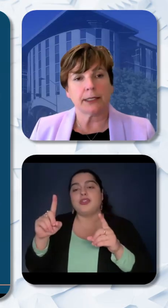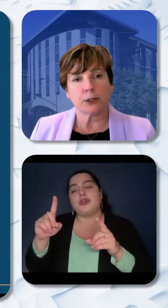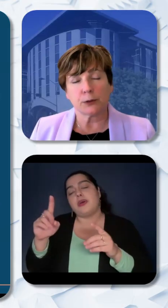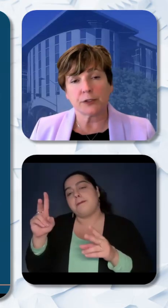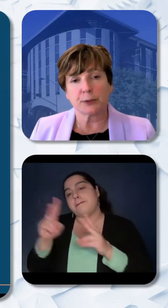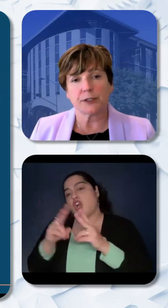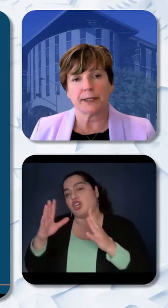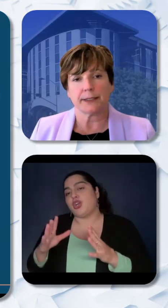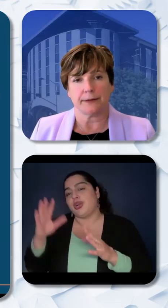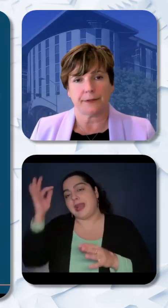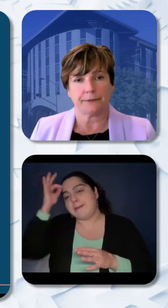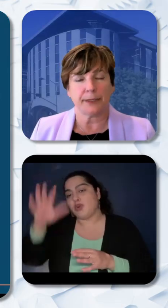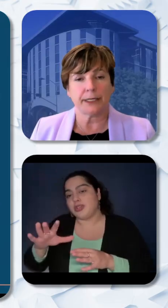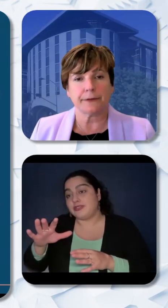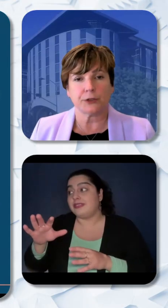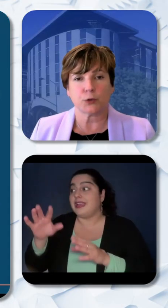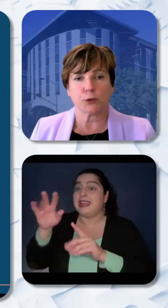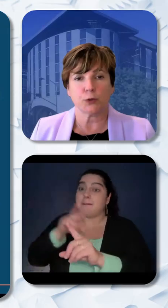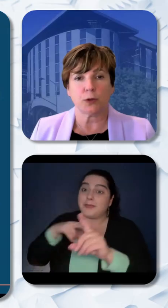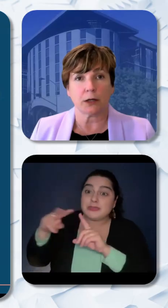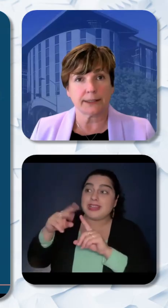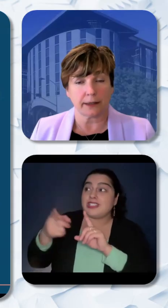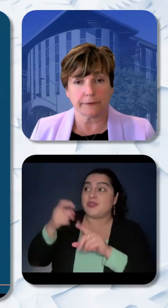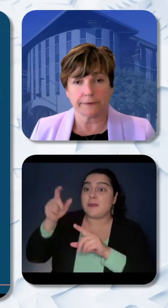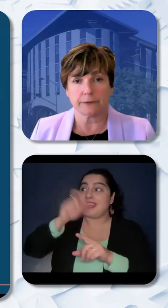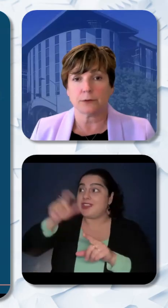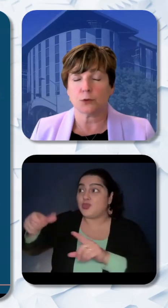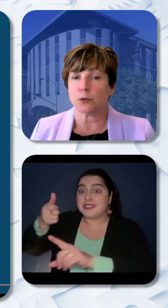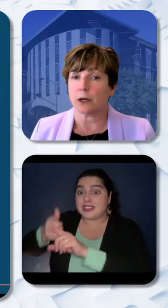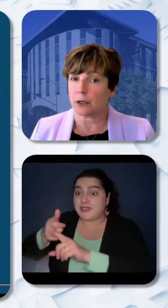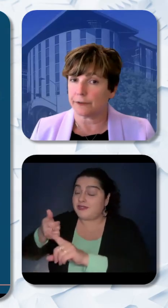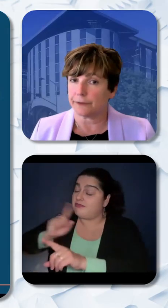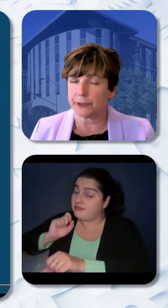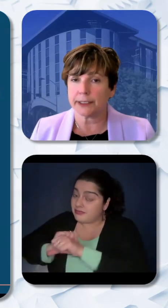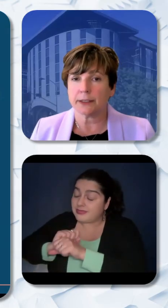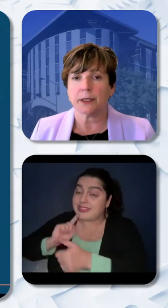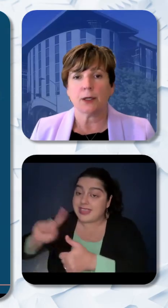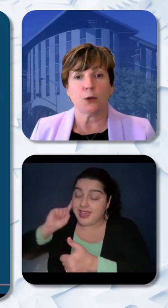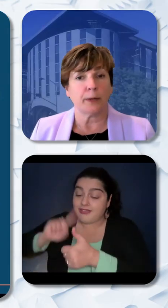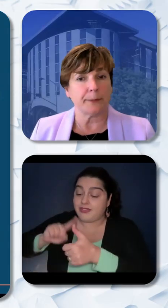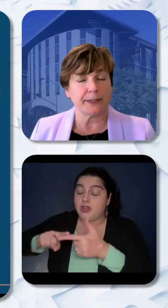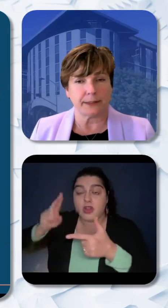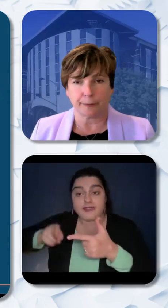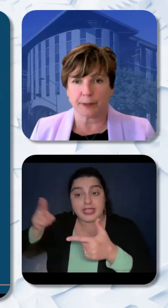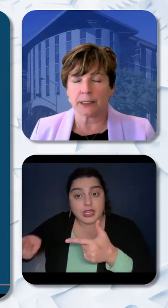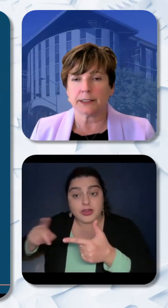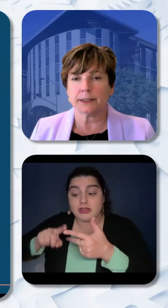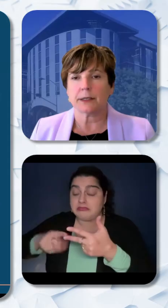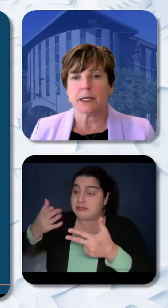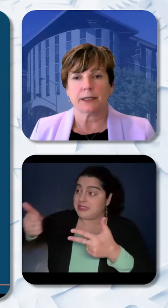It includes perspectives from individuals who are deaf, who are hard of hearing, who might be deafblind,